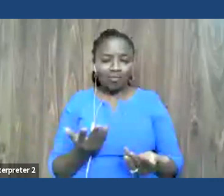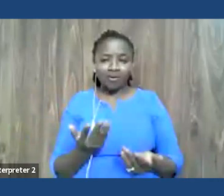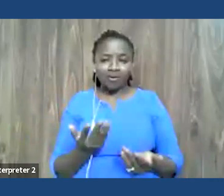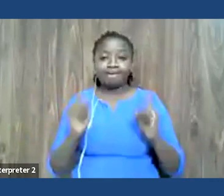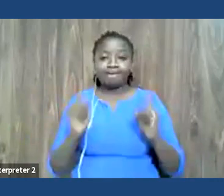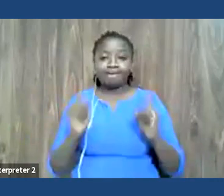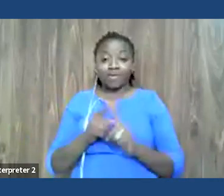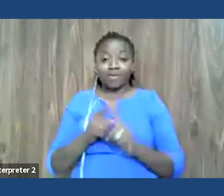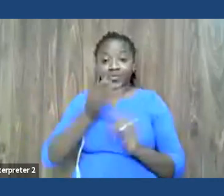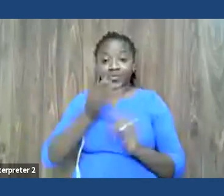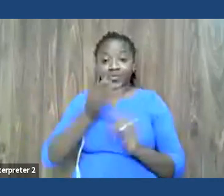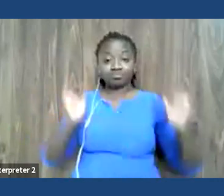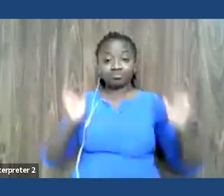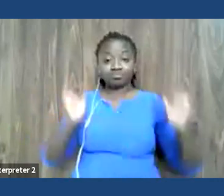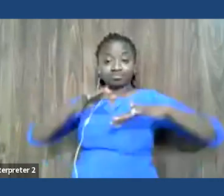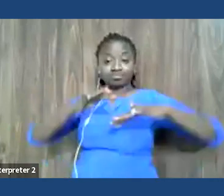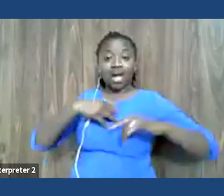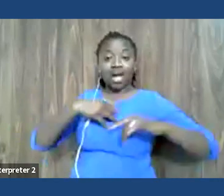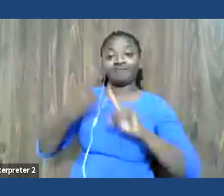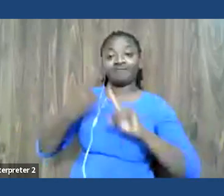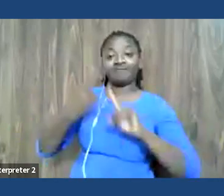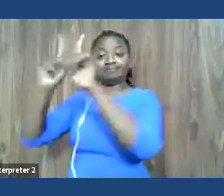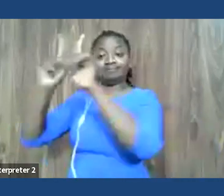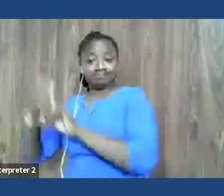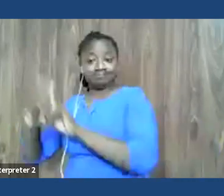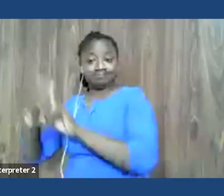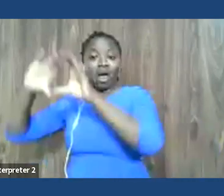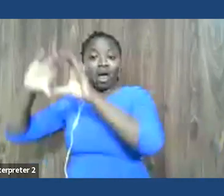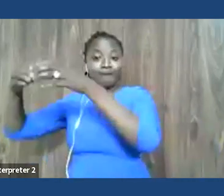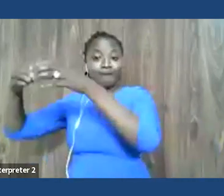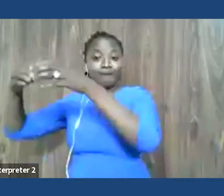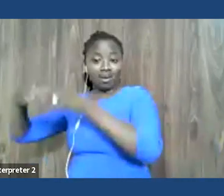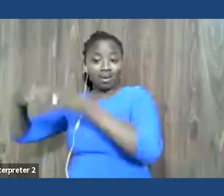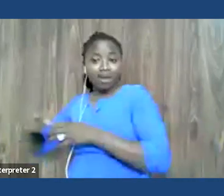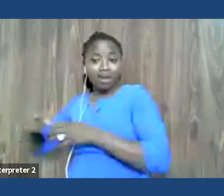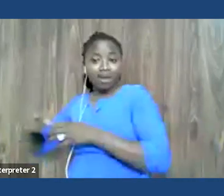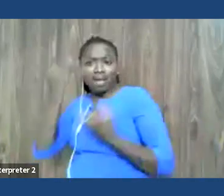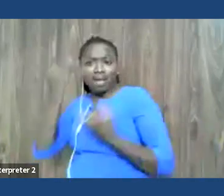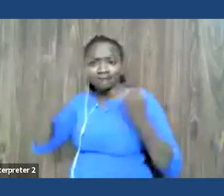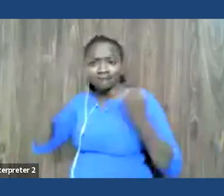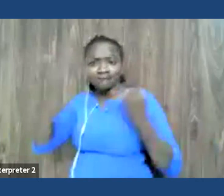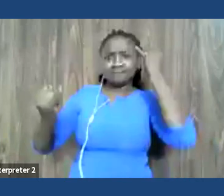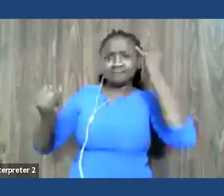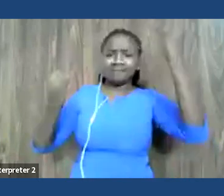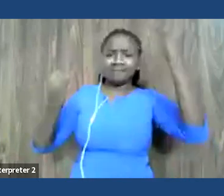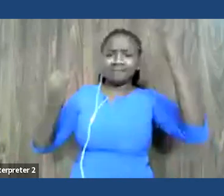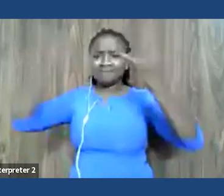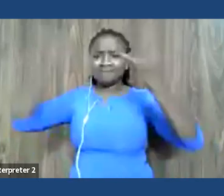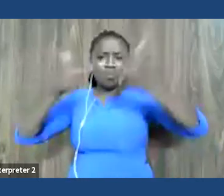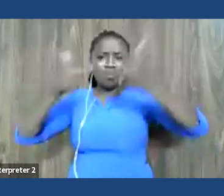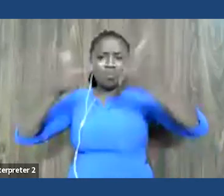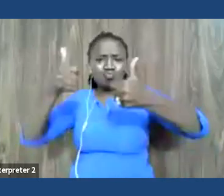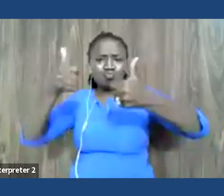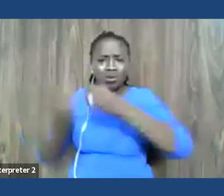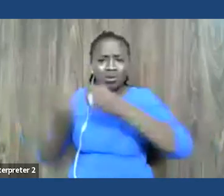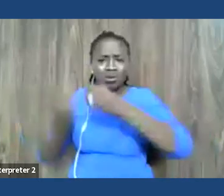ahead of the curve, what I call the innovators, such as the Serono company, that it has actually